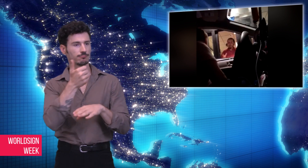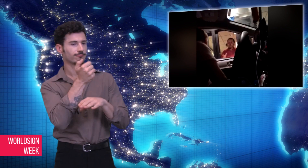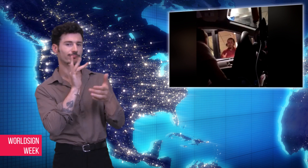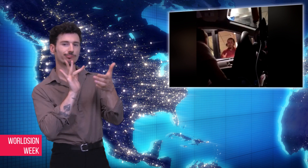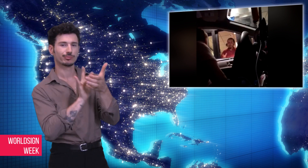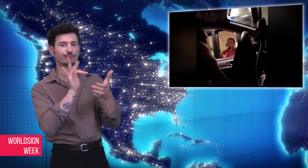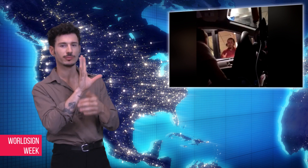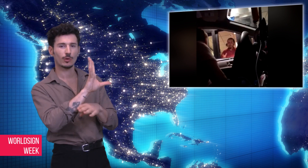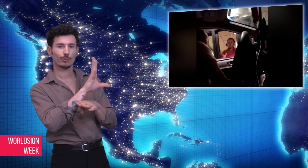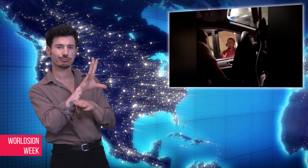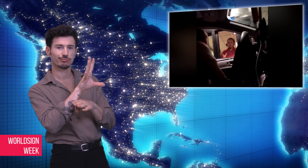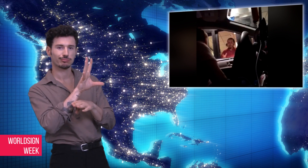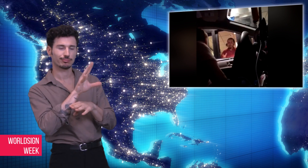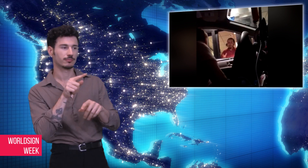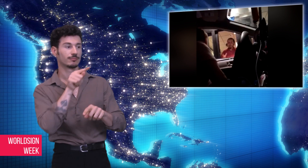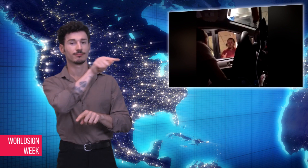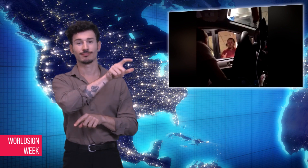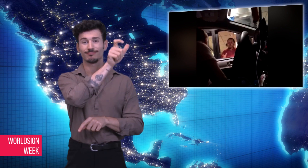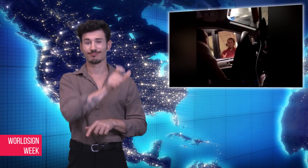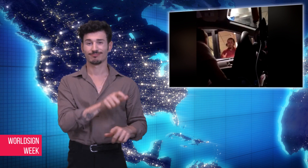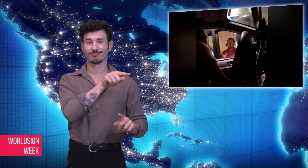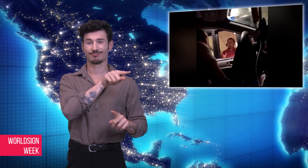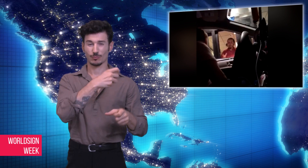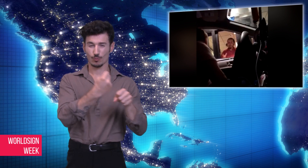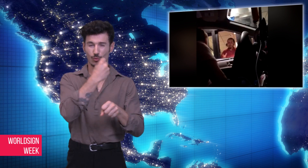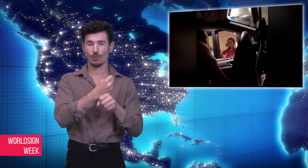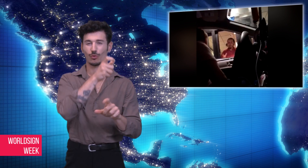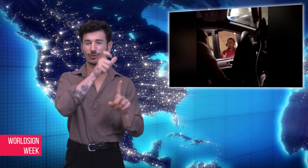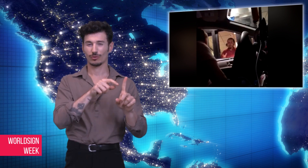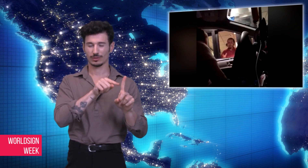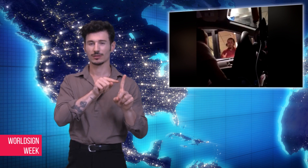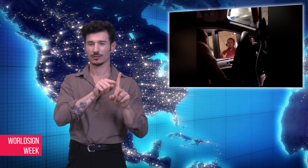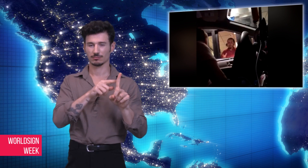on his smartphone which showed the employee